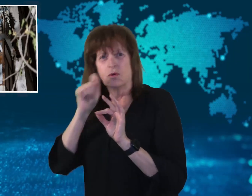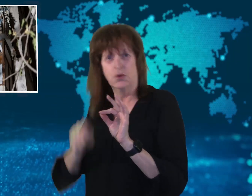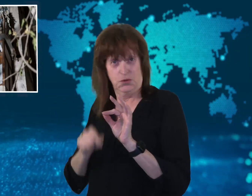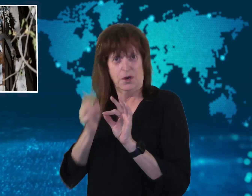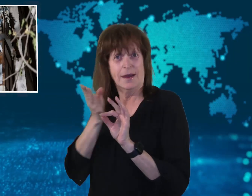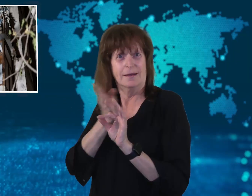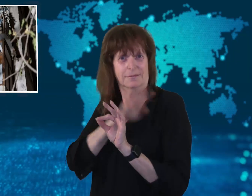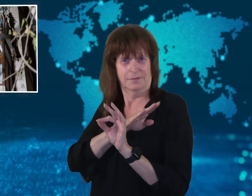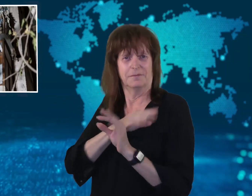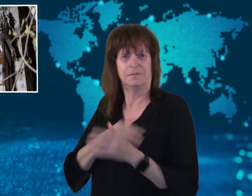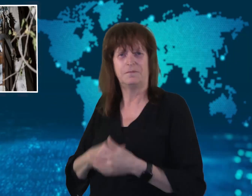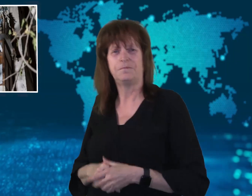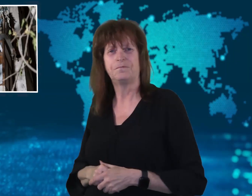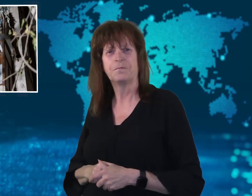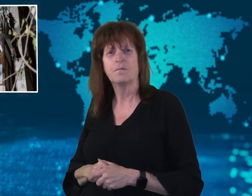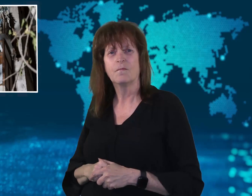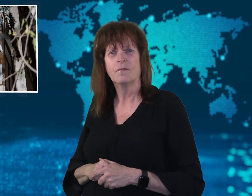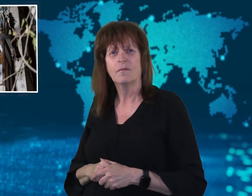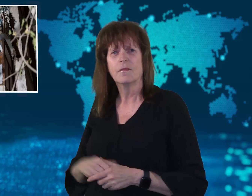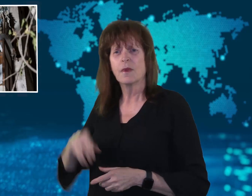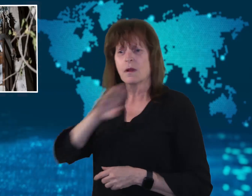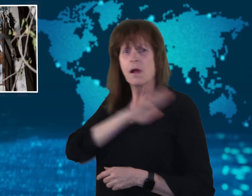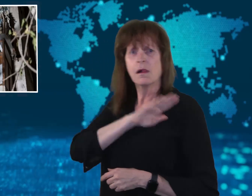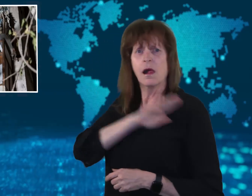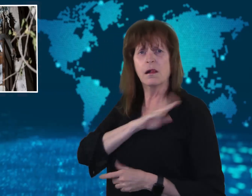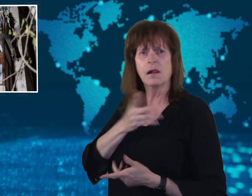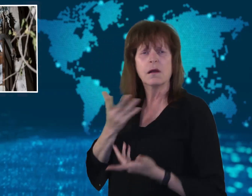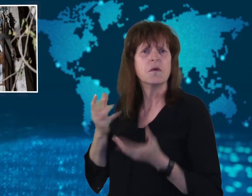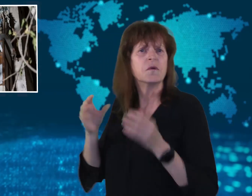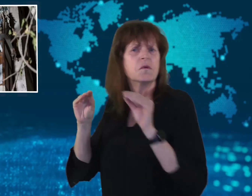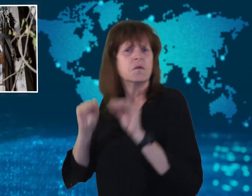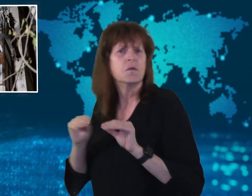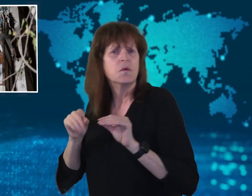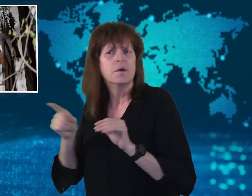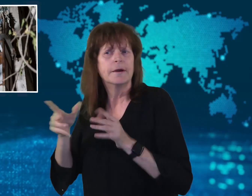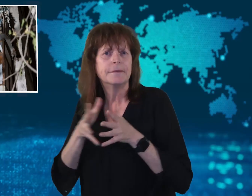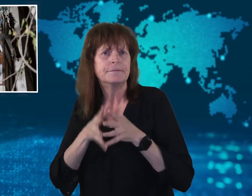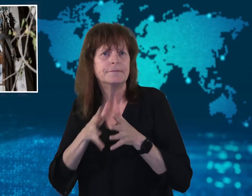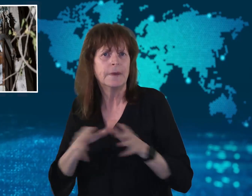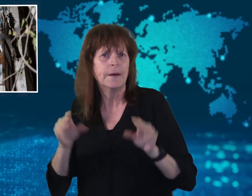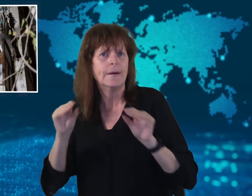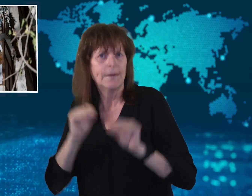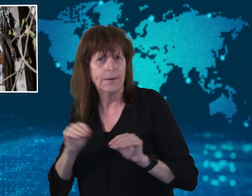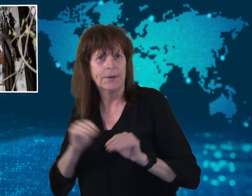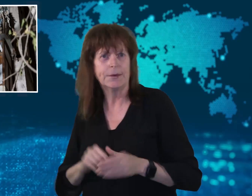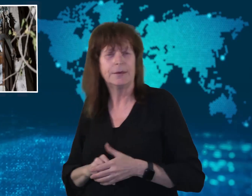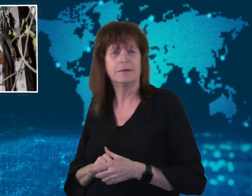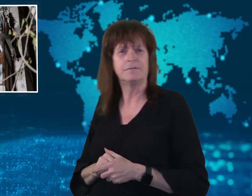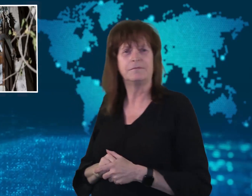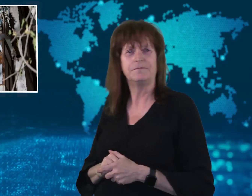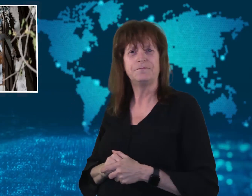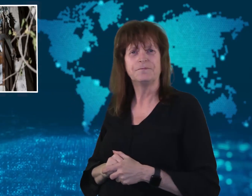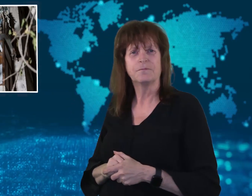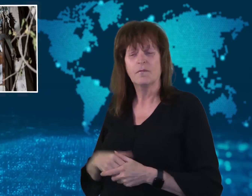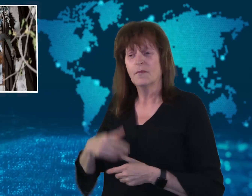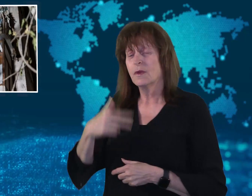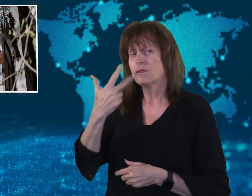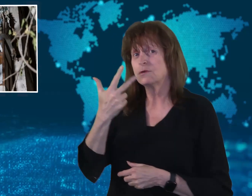No deaths have been reported.